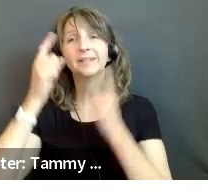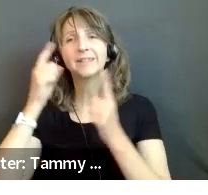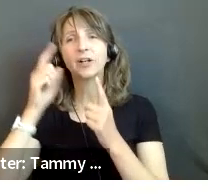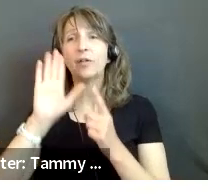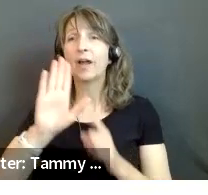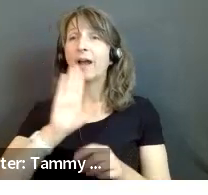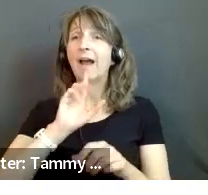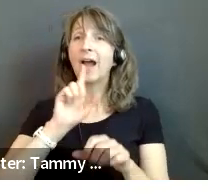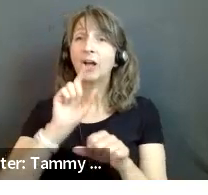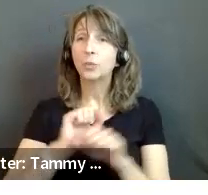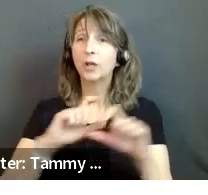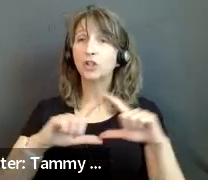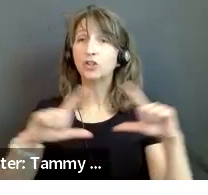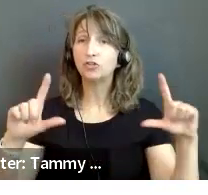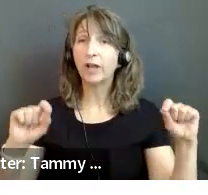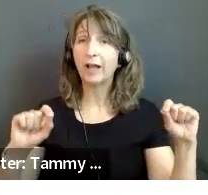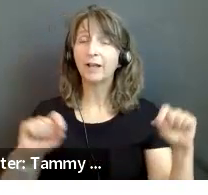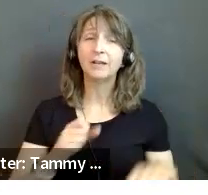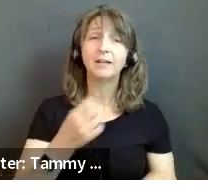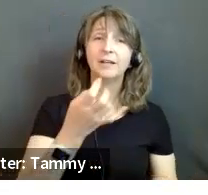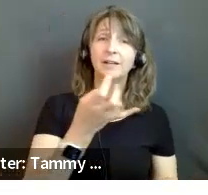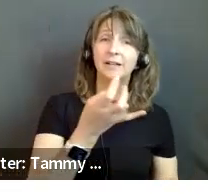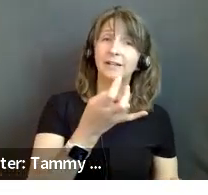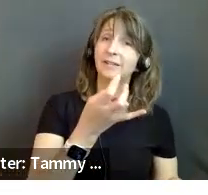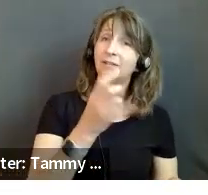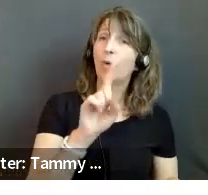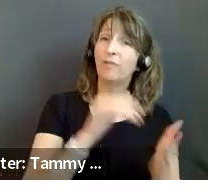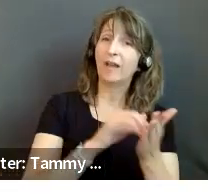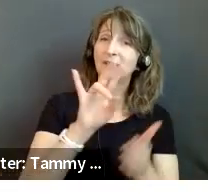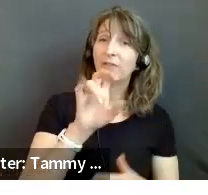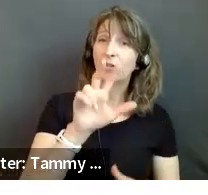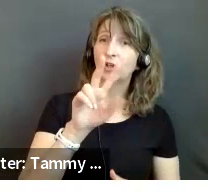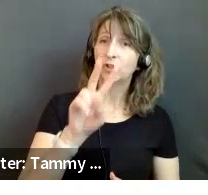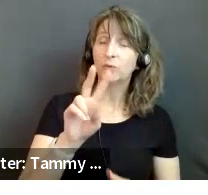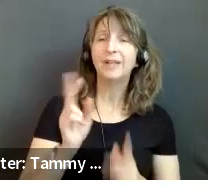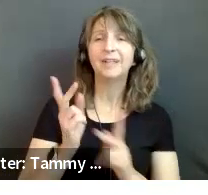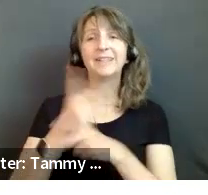So, 1732 times 80%.